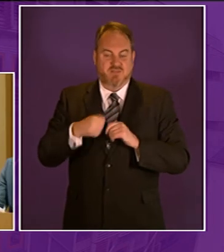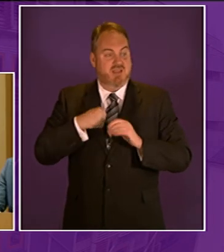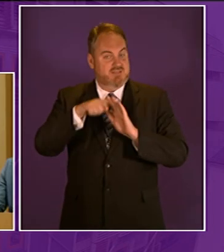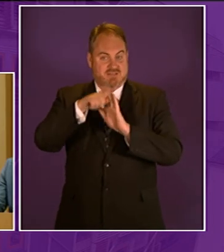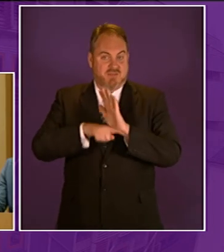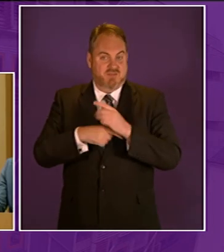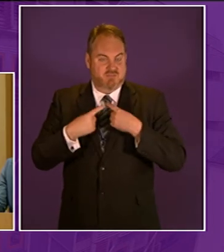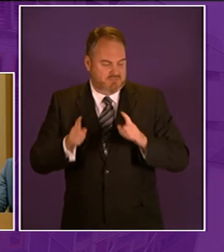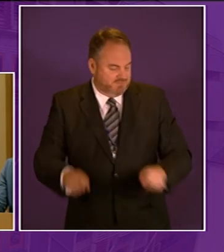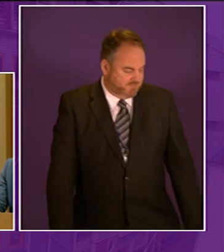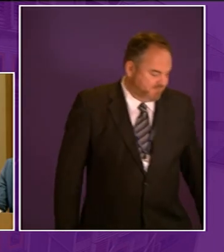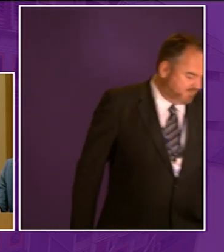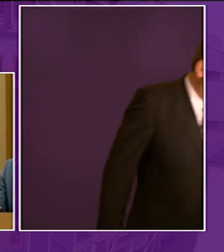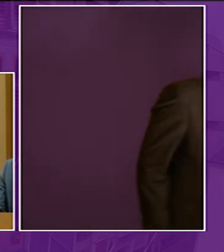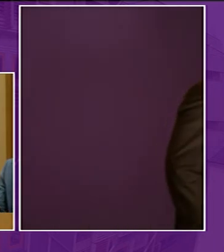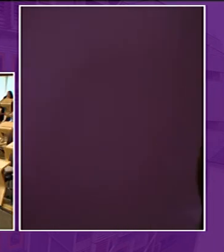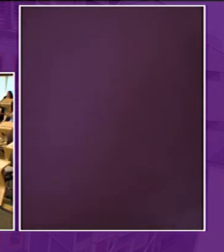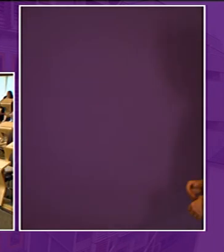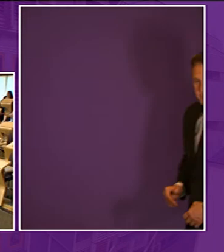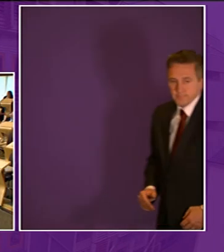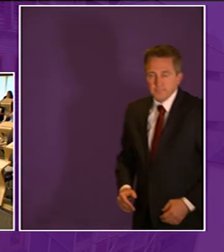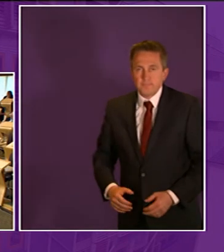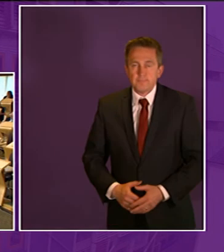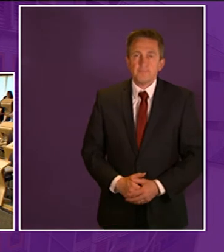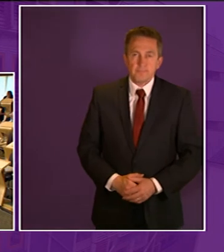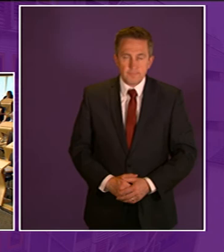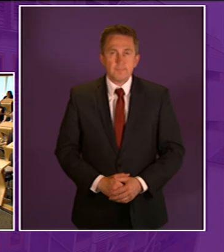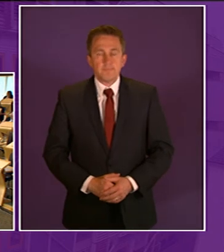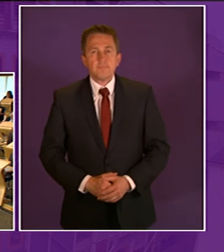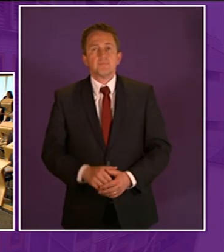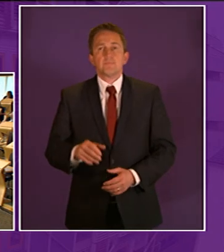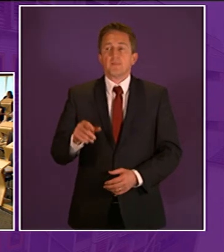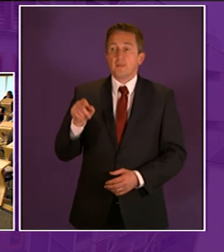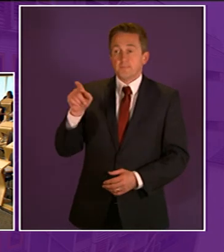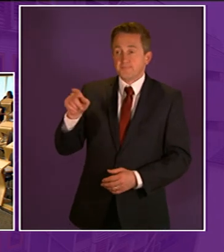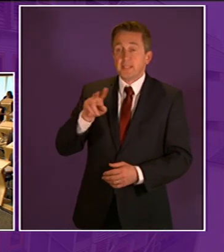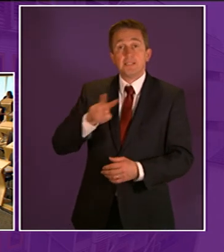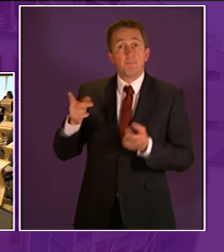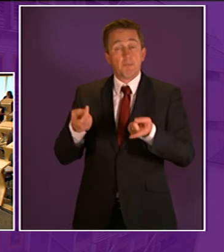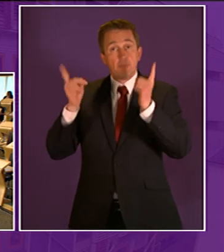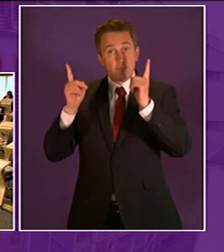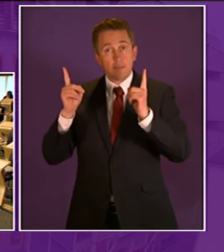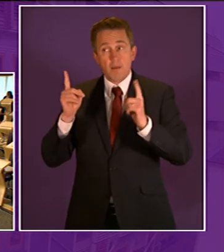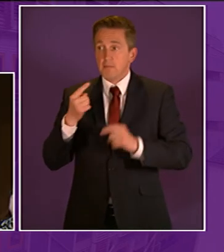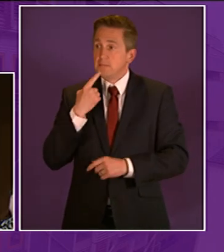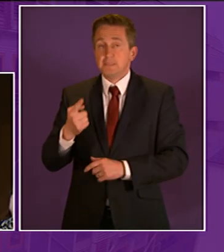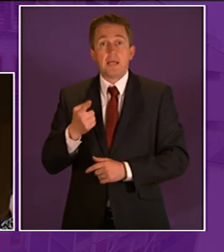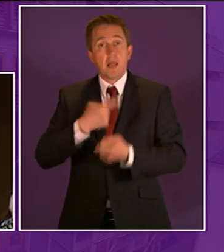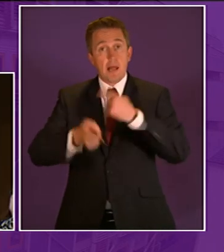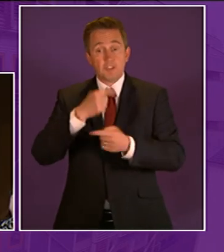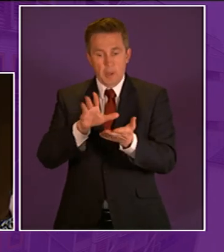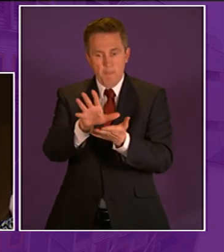The Deputy First Minister indicated that agreement on pay was reached last year, with an average